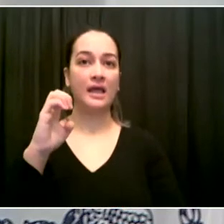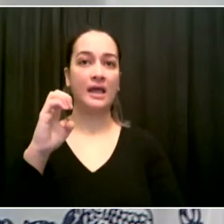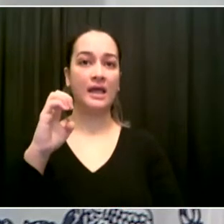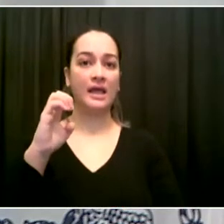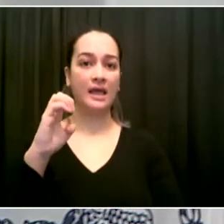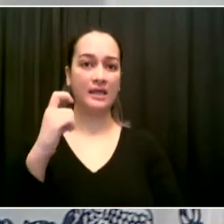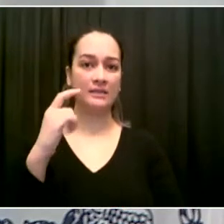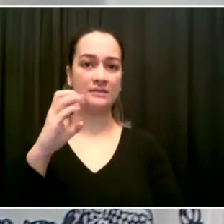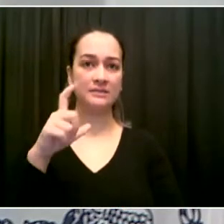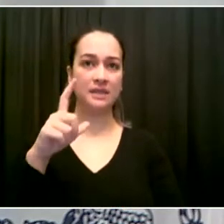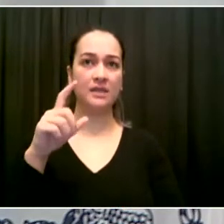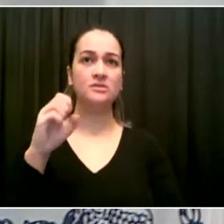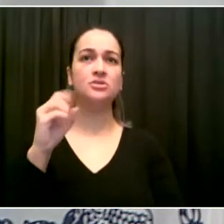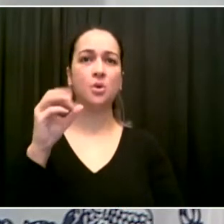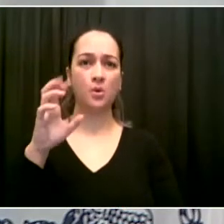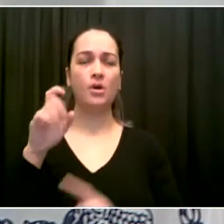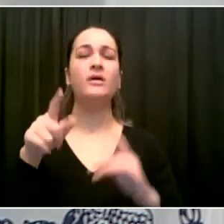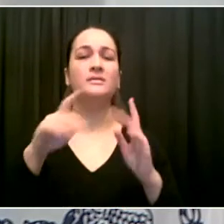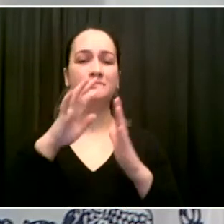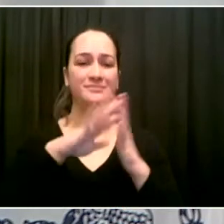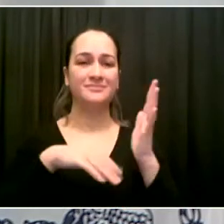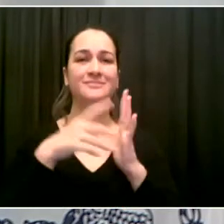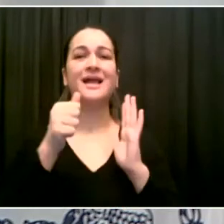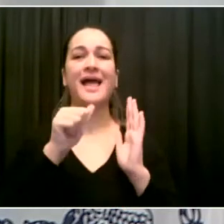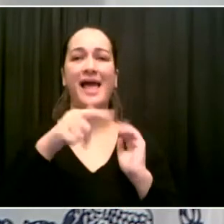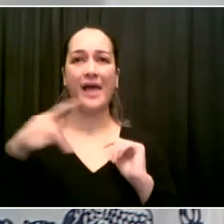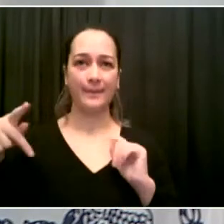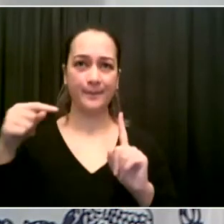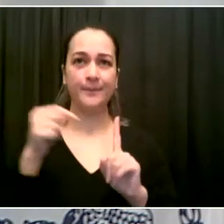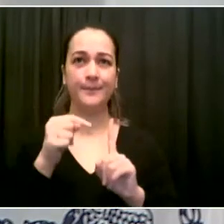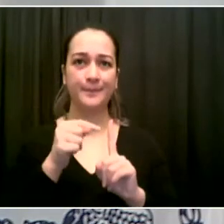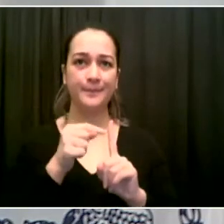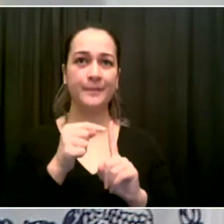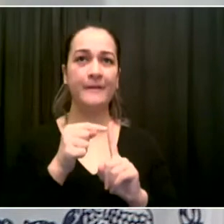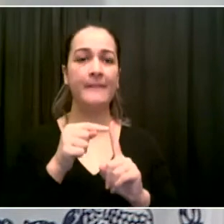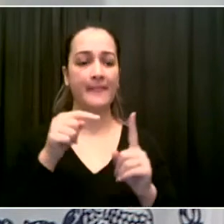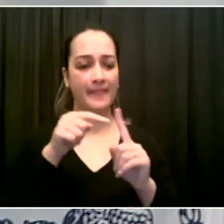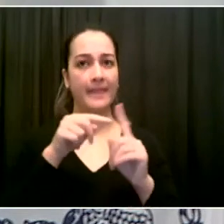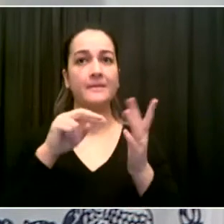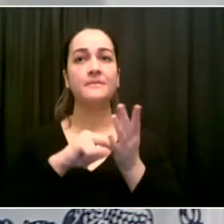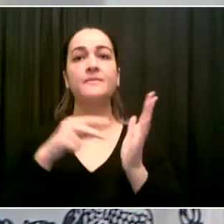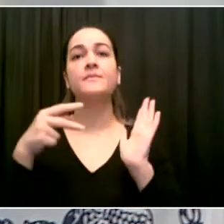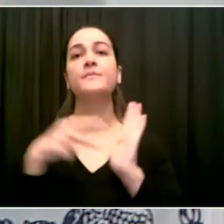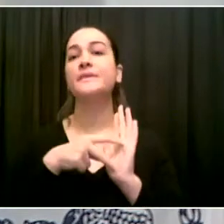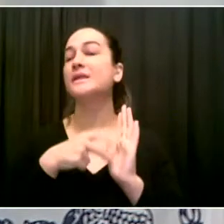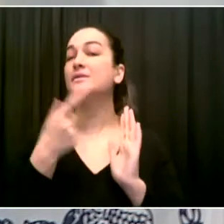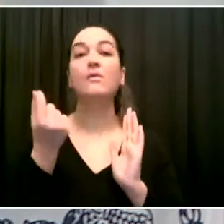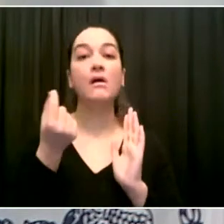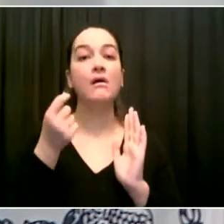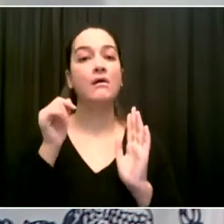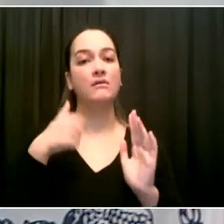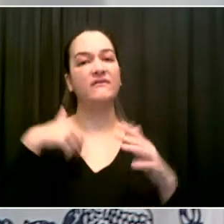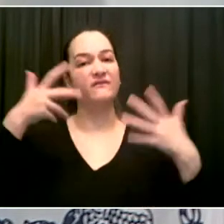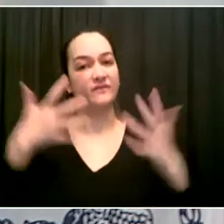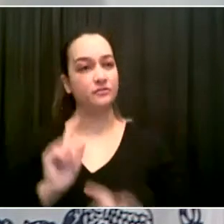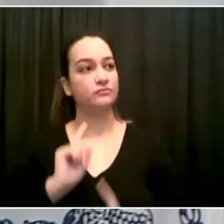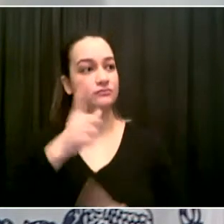DIGITAL CODE AND I THINK IT'S SUPPOSED TO HELP